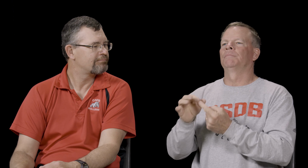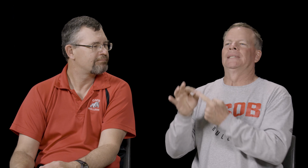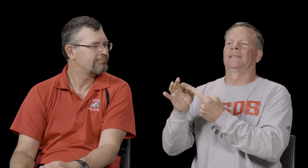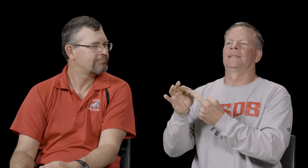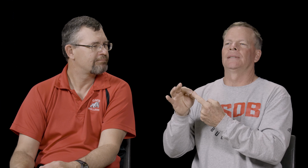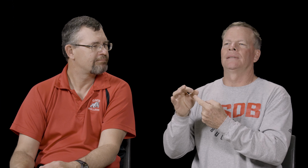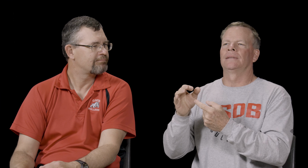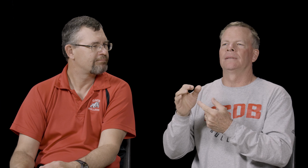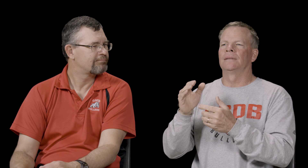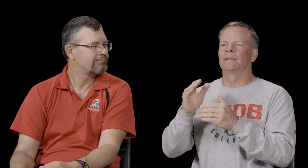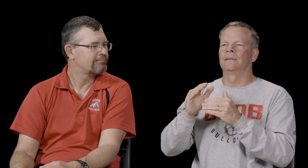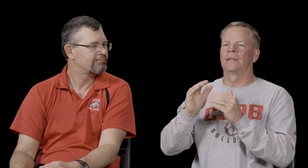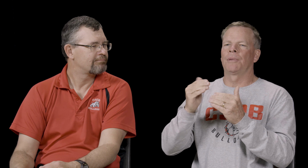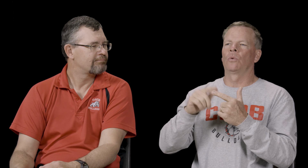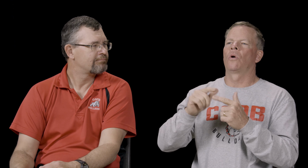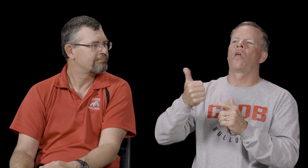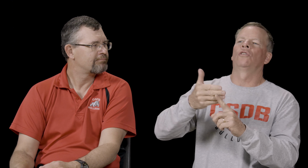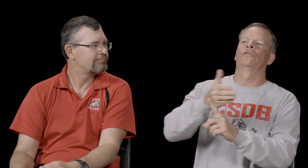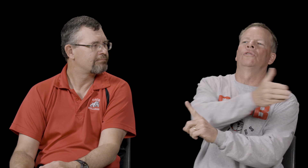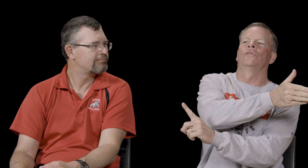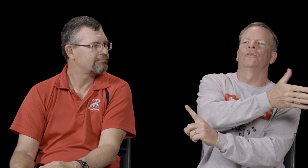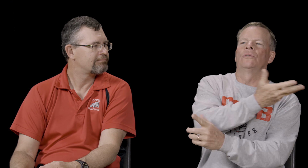That's what made that '77 team so special.